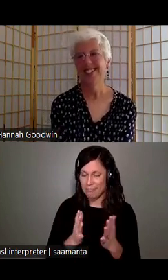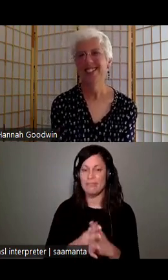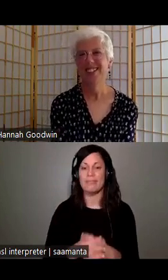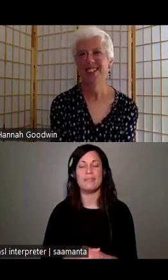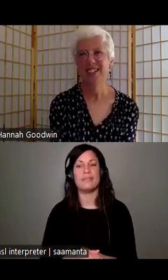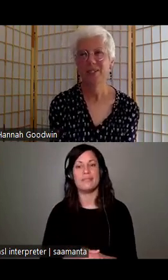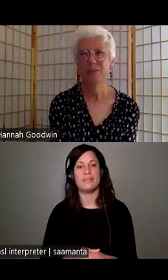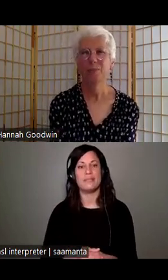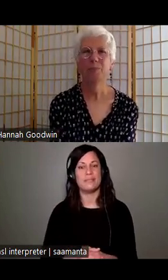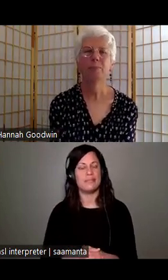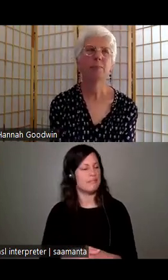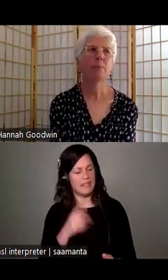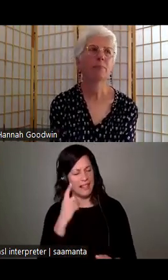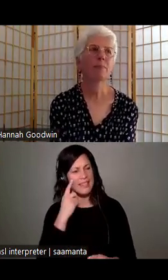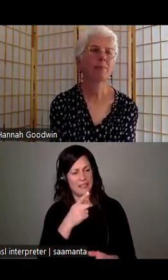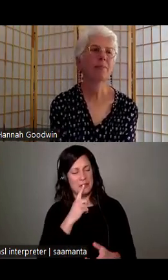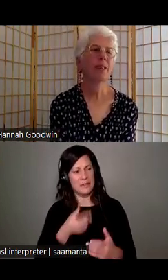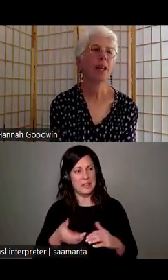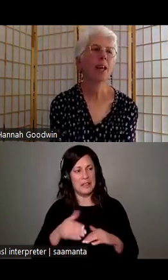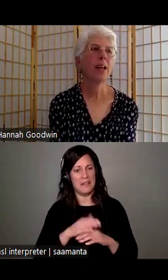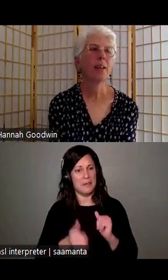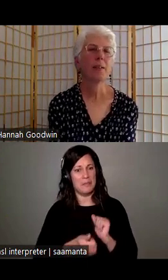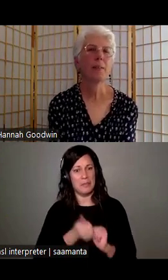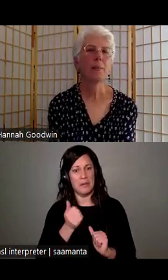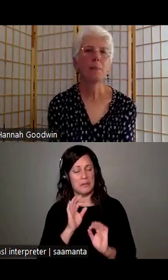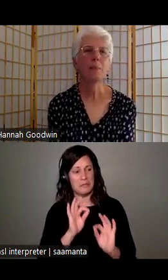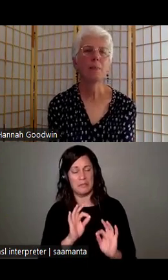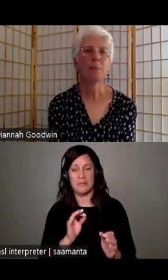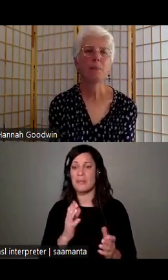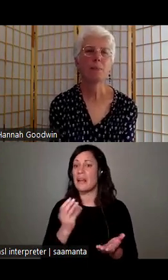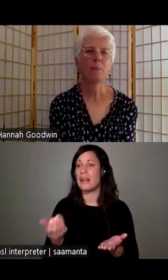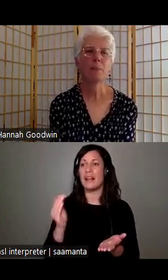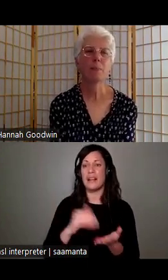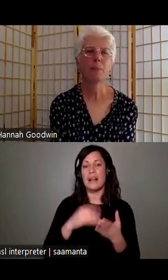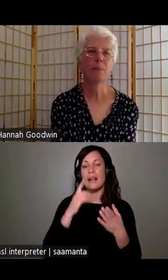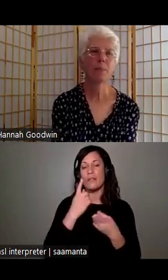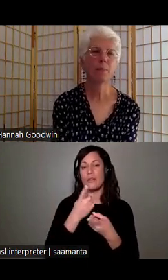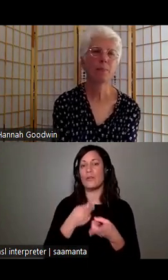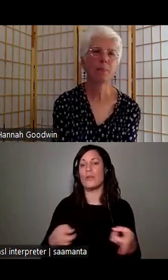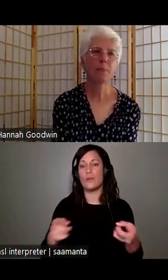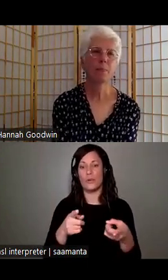I know you covered quite a bit, Hannah, and again, for all of you, number one, thank you so much